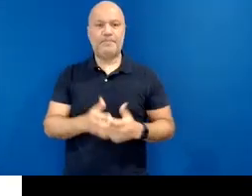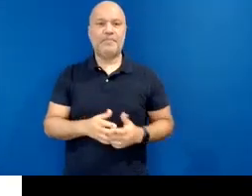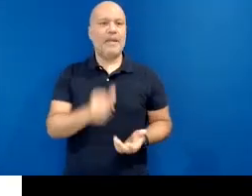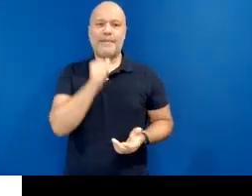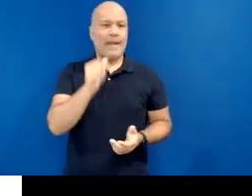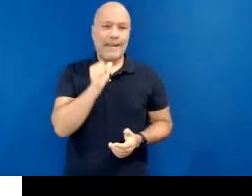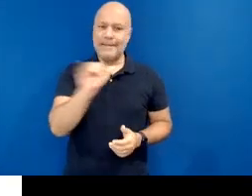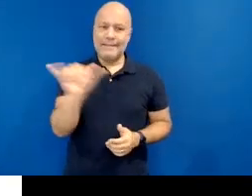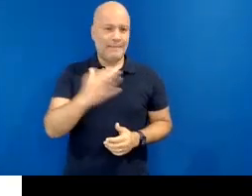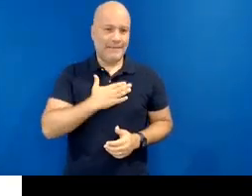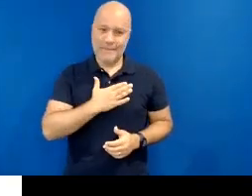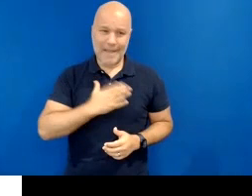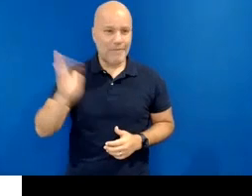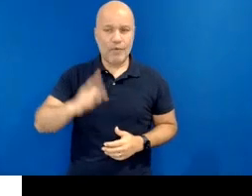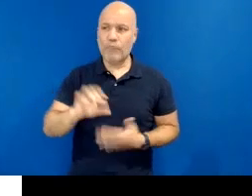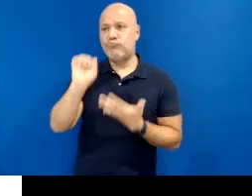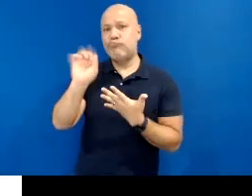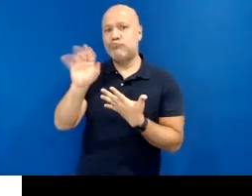you know, like a little automaton for that,